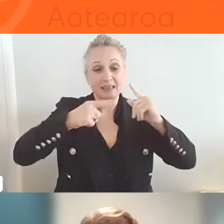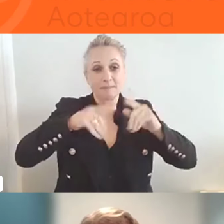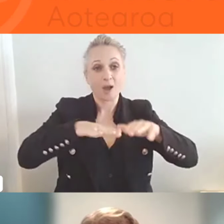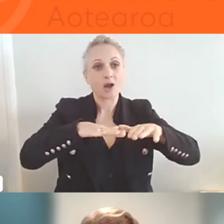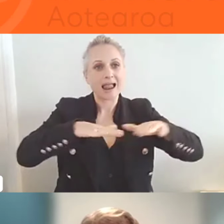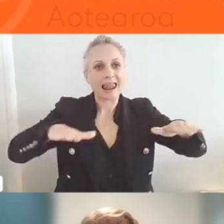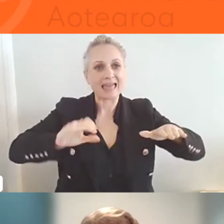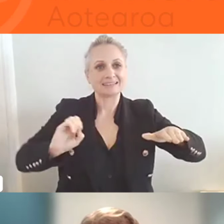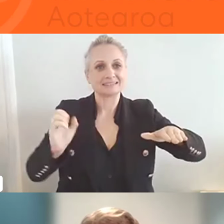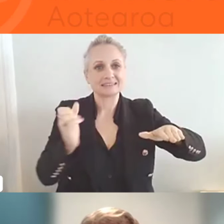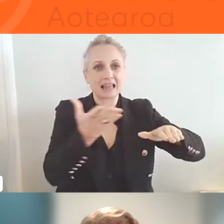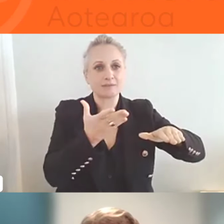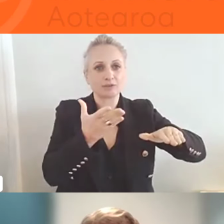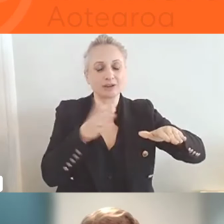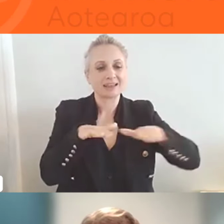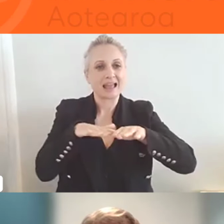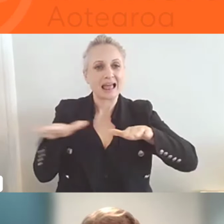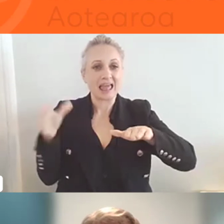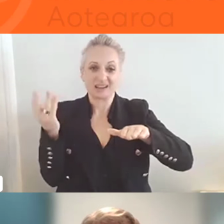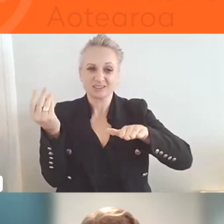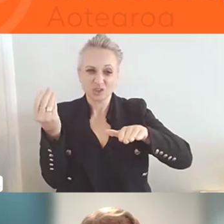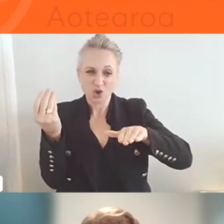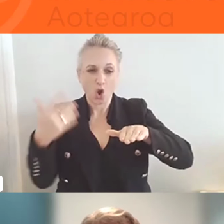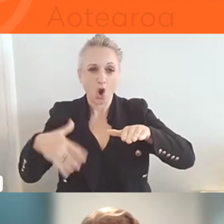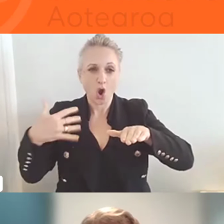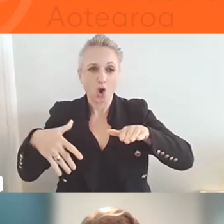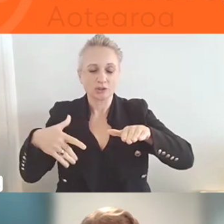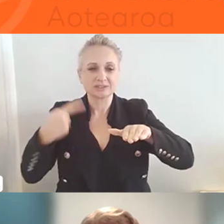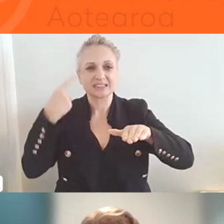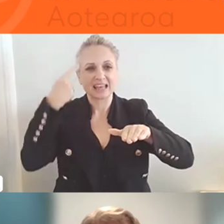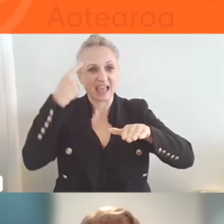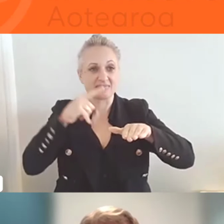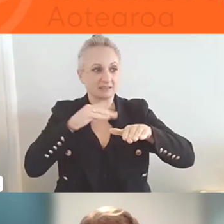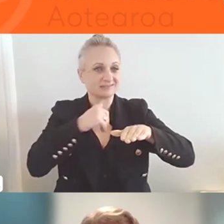to deliver small so-called affordable homes, really it's been an upward